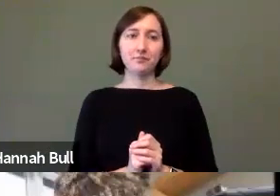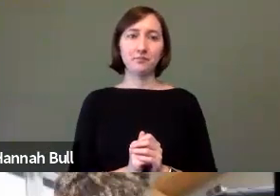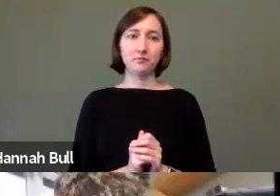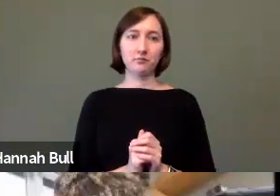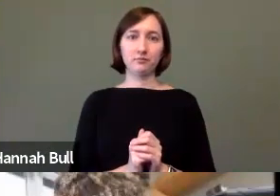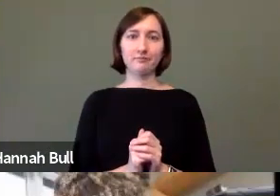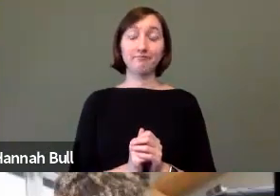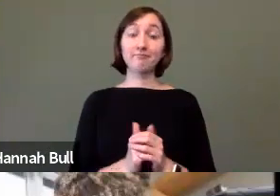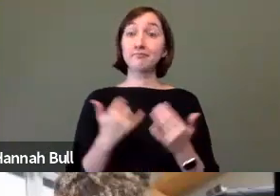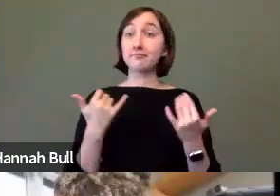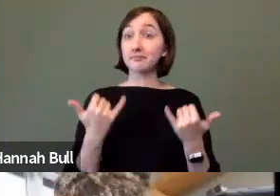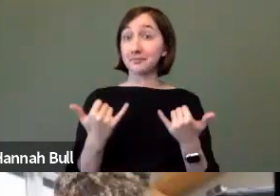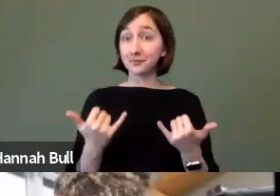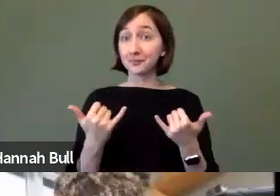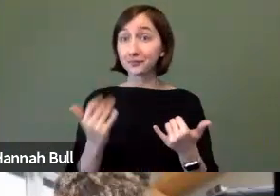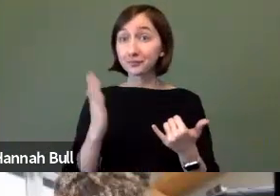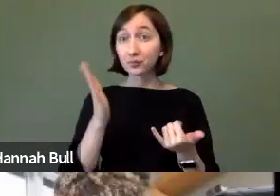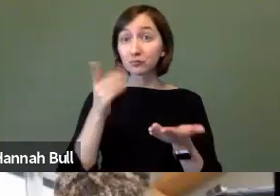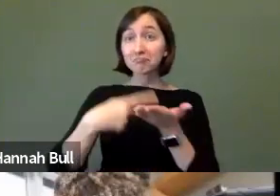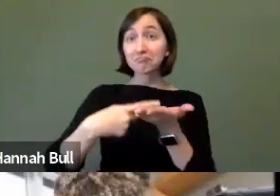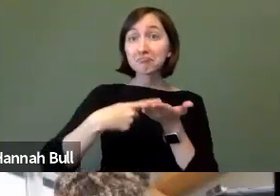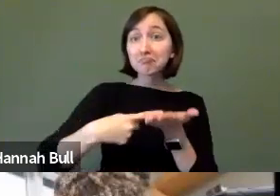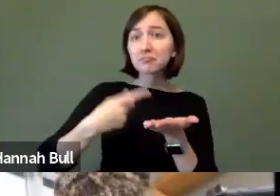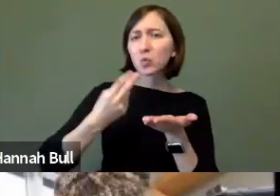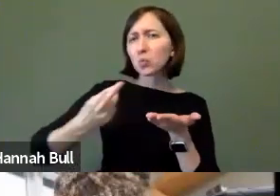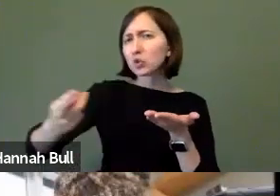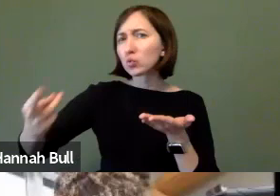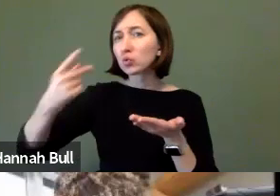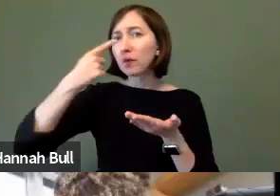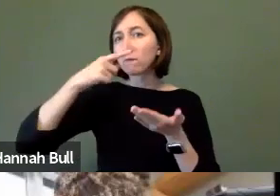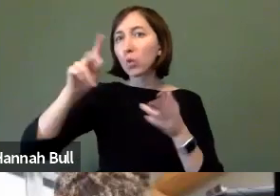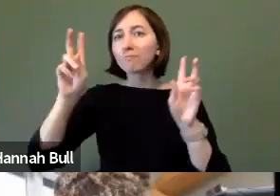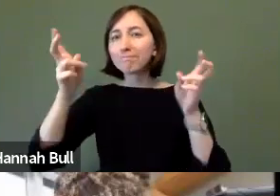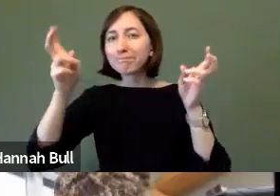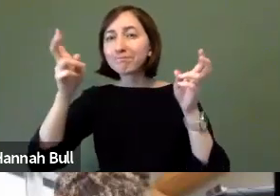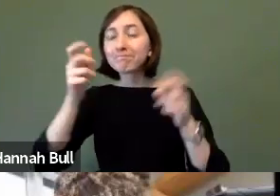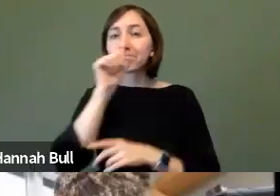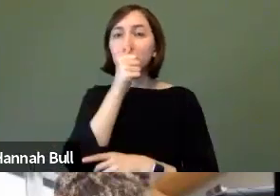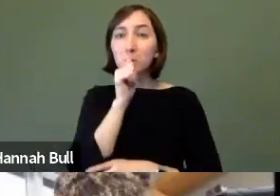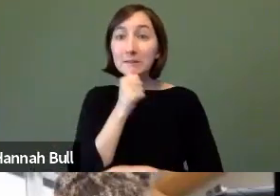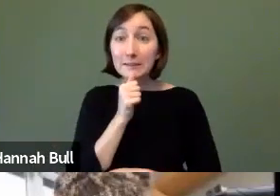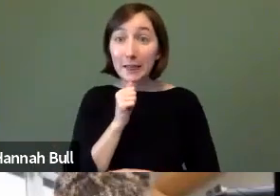Next up we're going to look at resources for resilience. I'm going to turn things over to Susanna